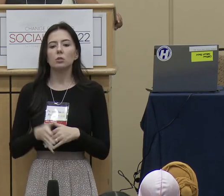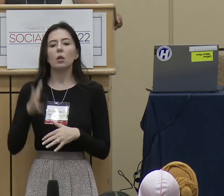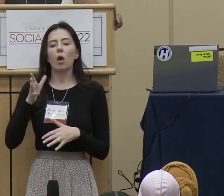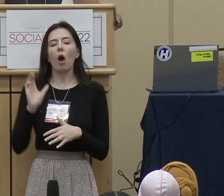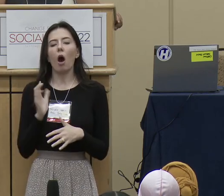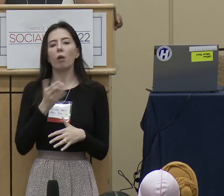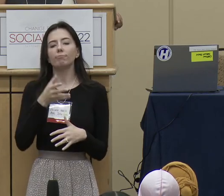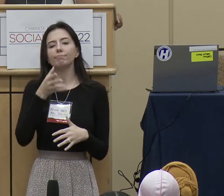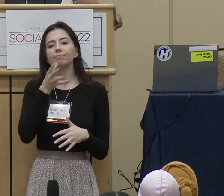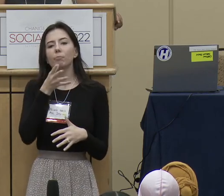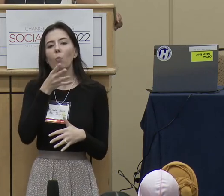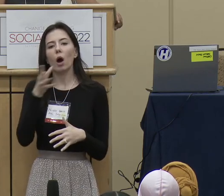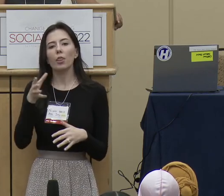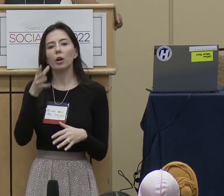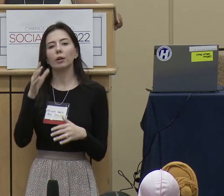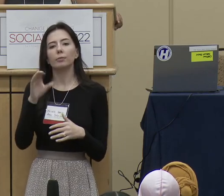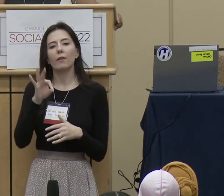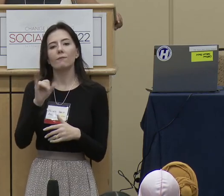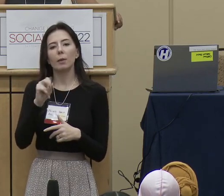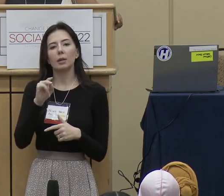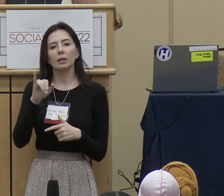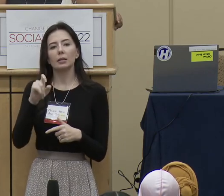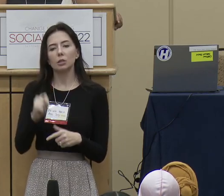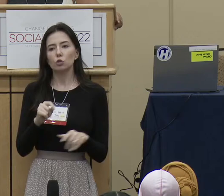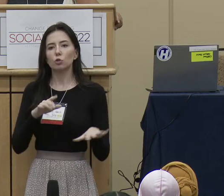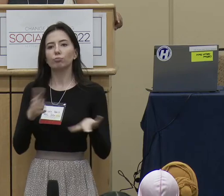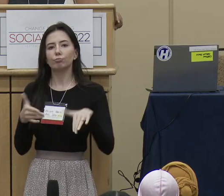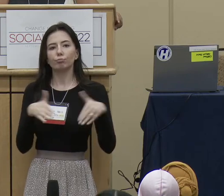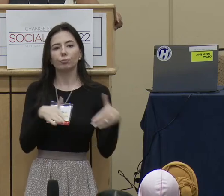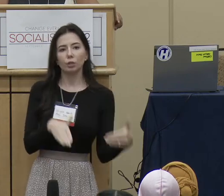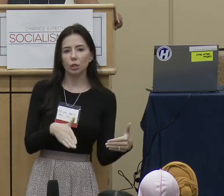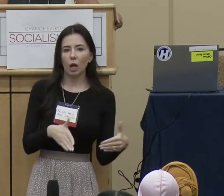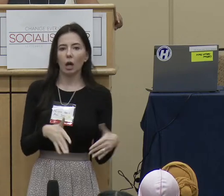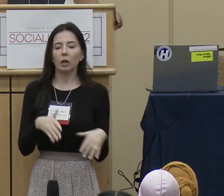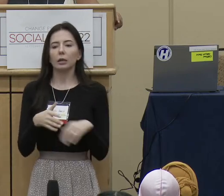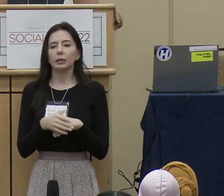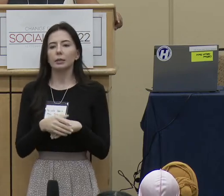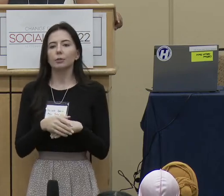of interregno. Our dear feminist that left us far too